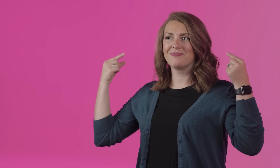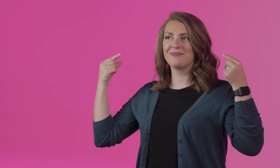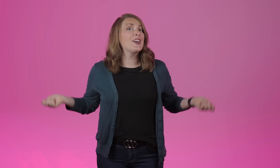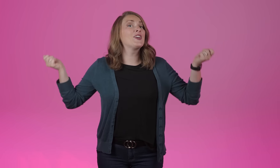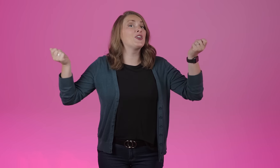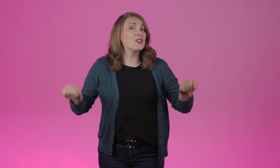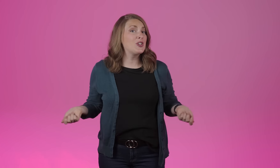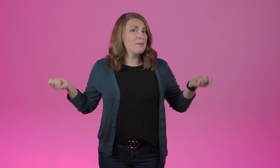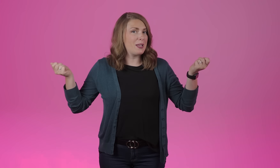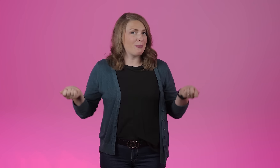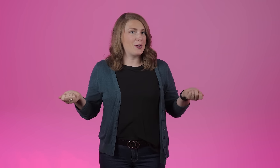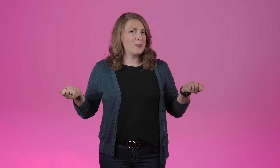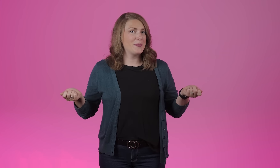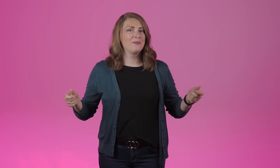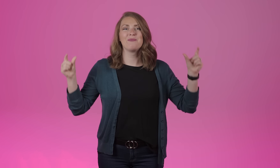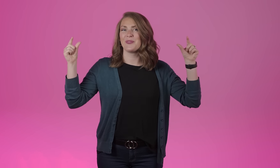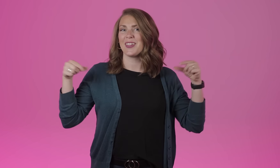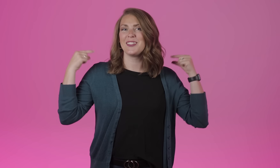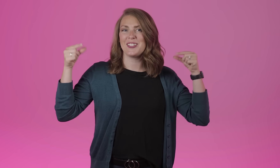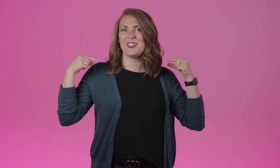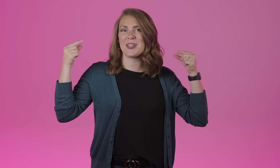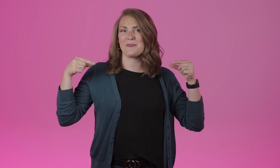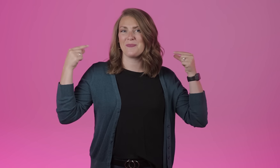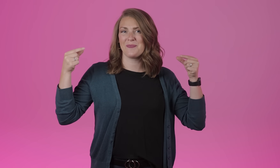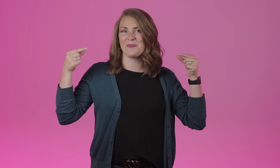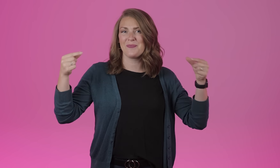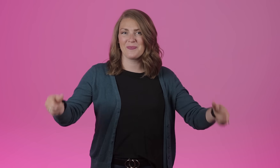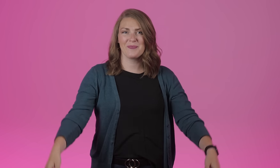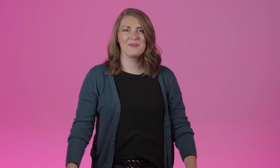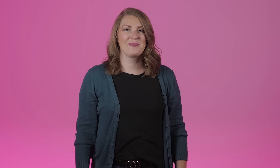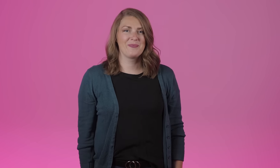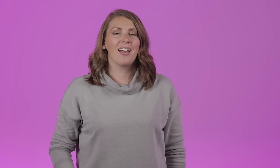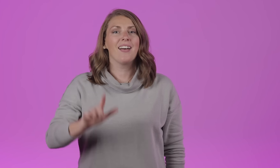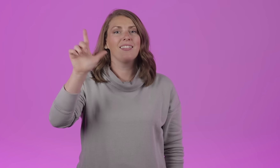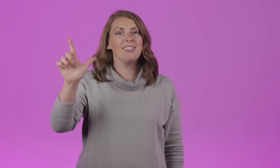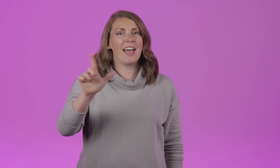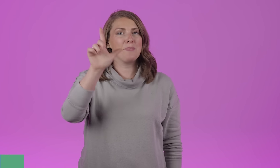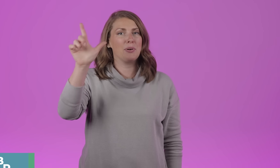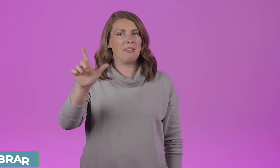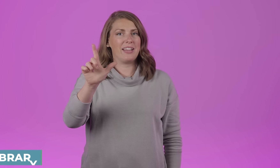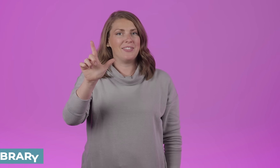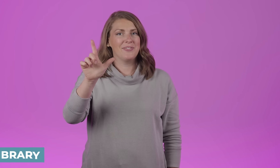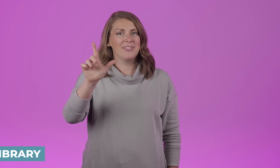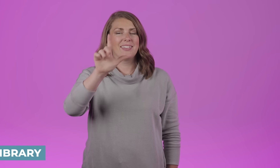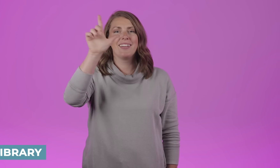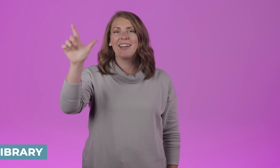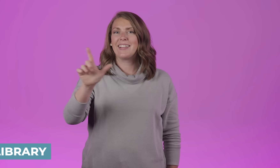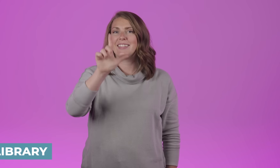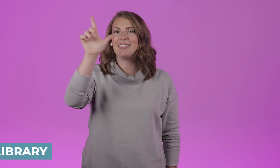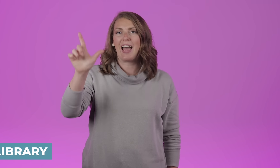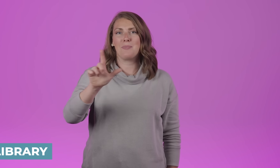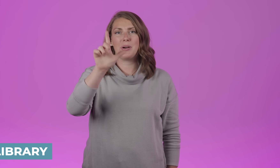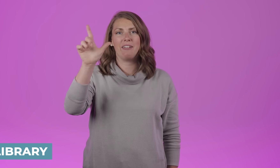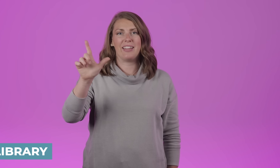like your jumping rope. Jim. Library.